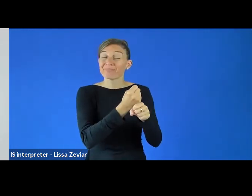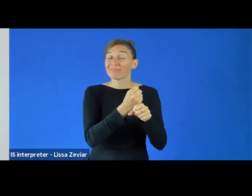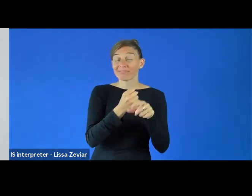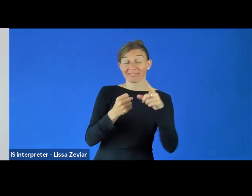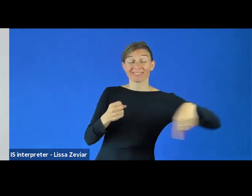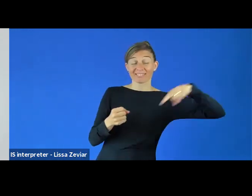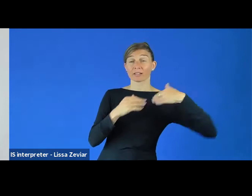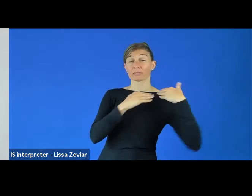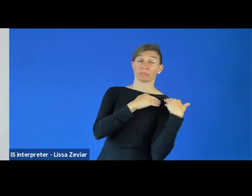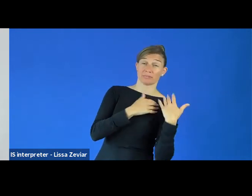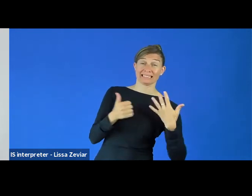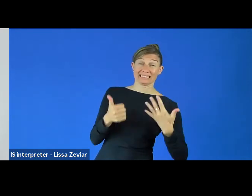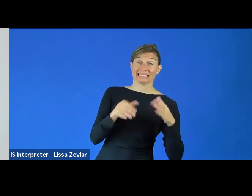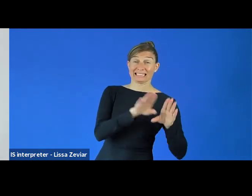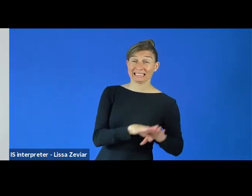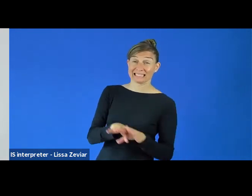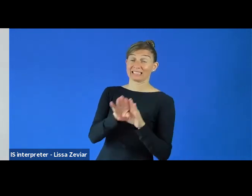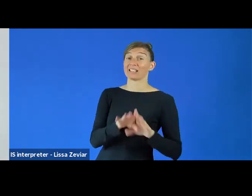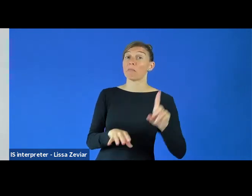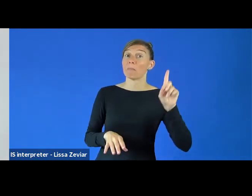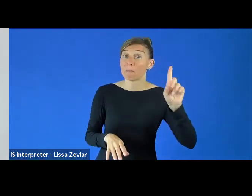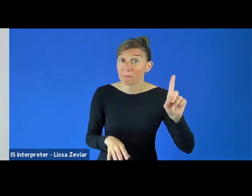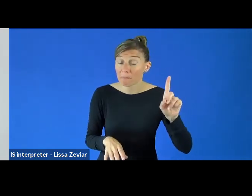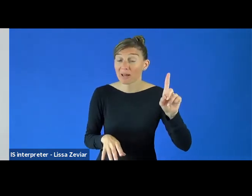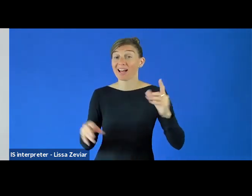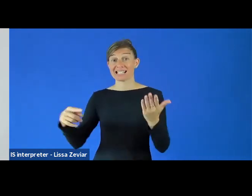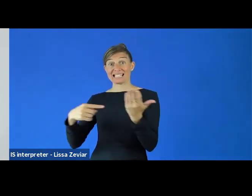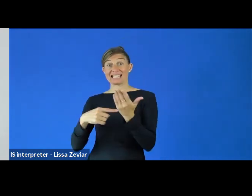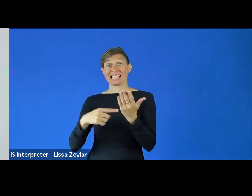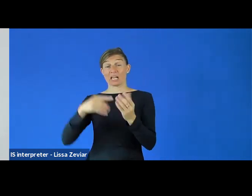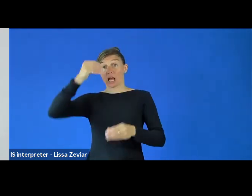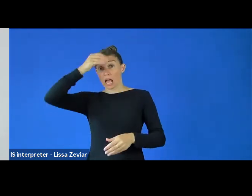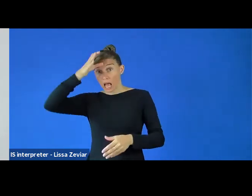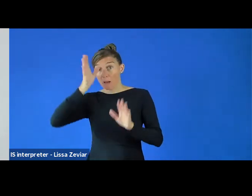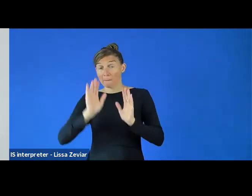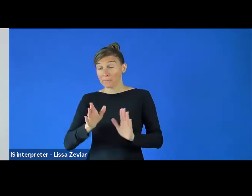But we will need to nominate experts to draft the standards